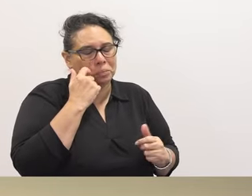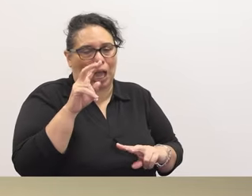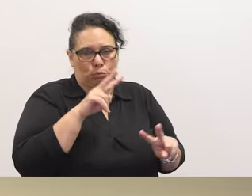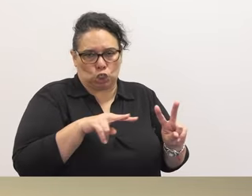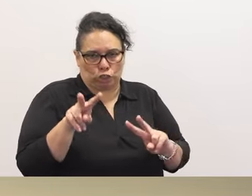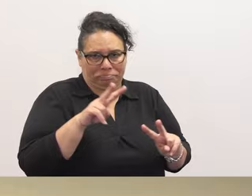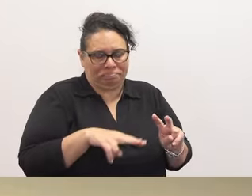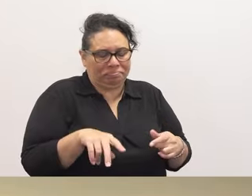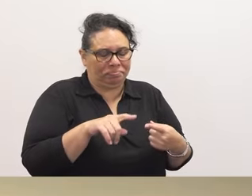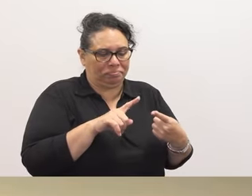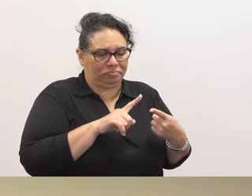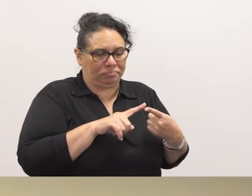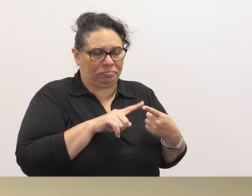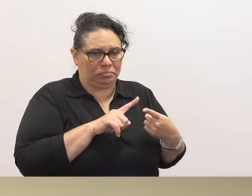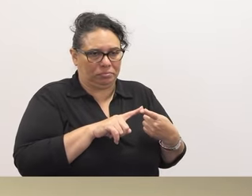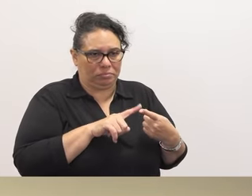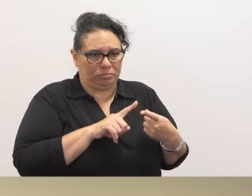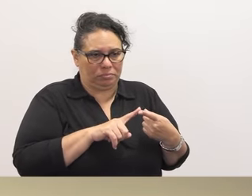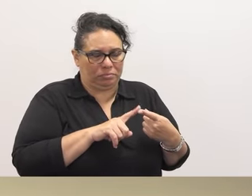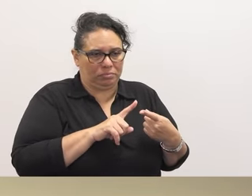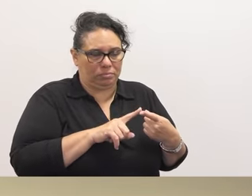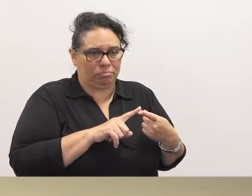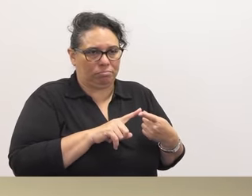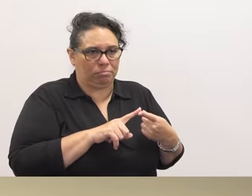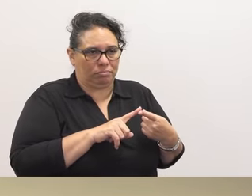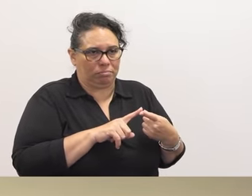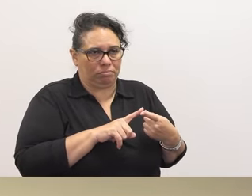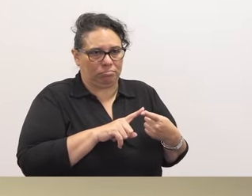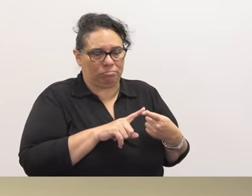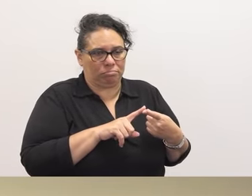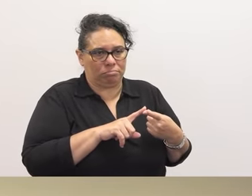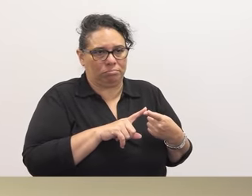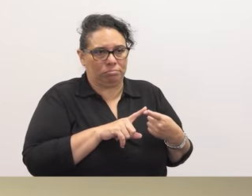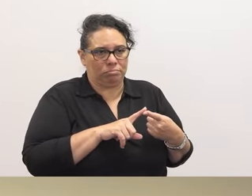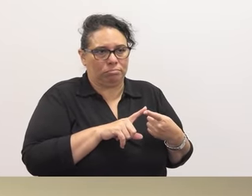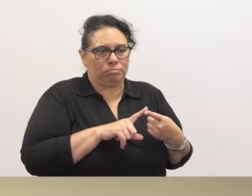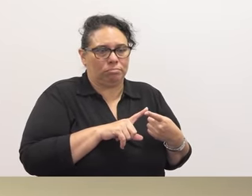One, it is the case that it is meaningfully different